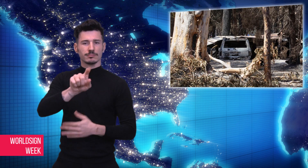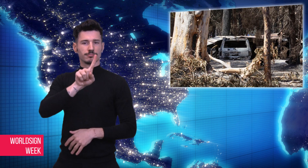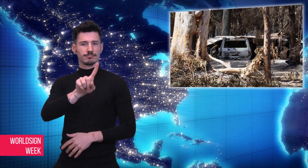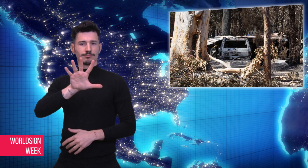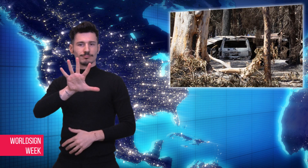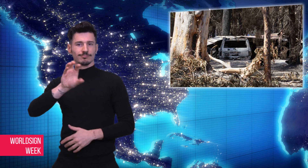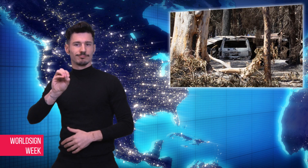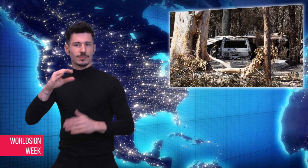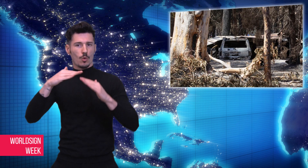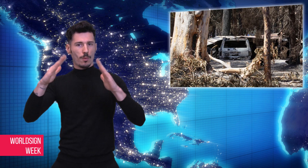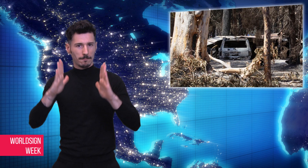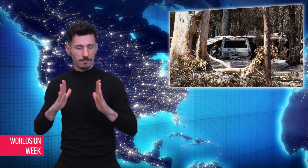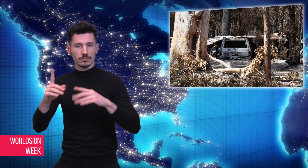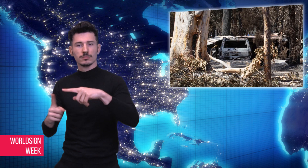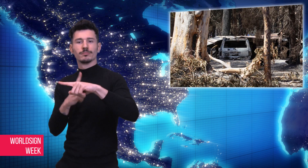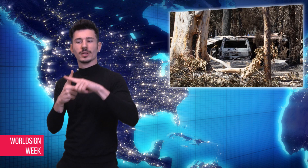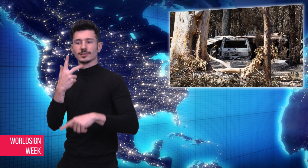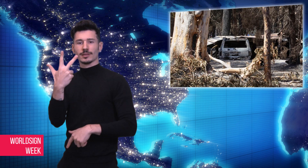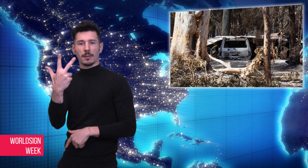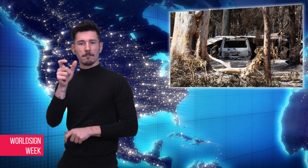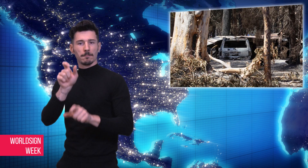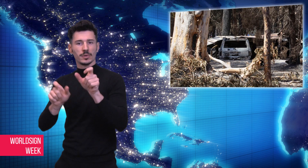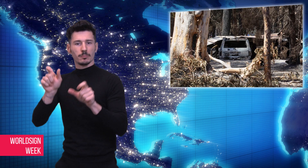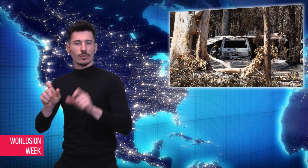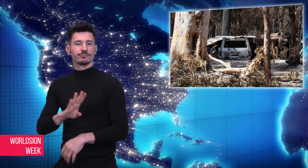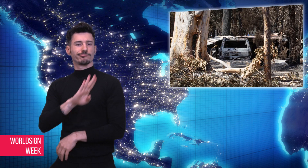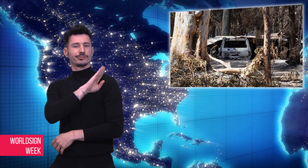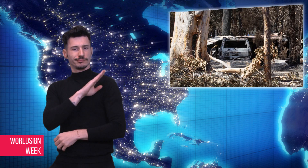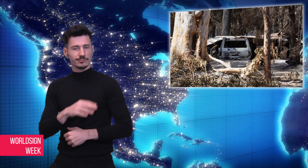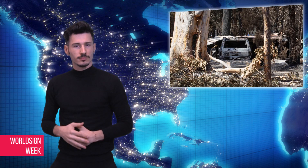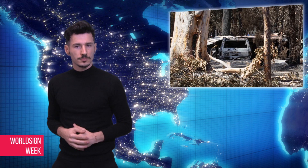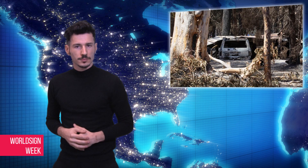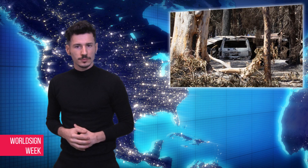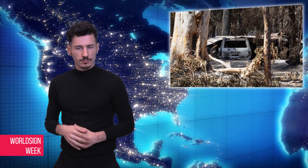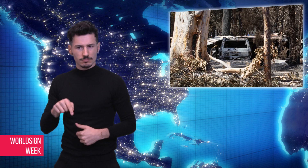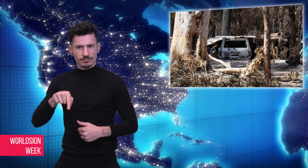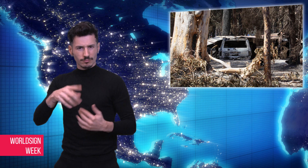week. Wildfires have destroyed more than 150